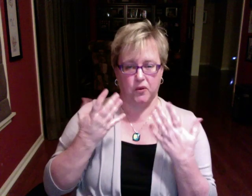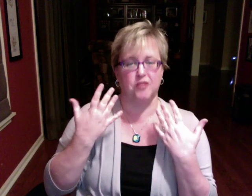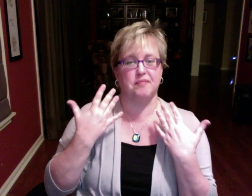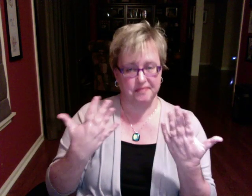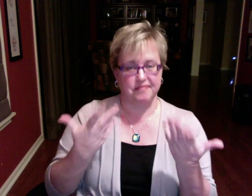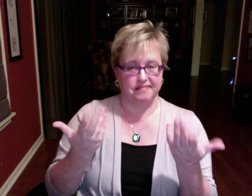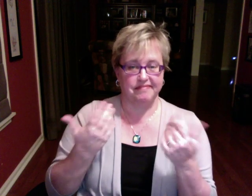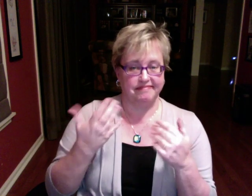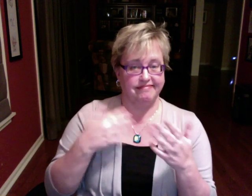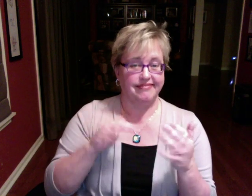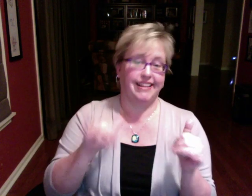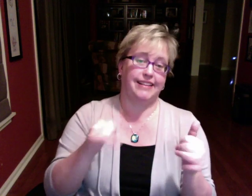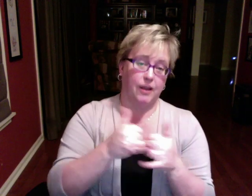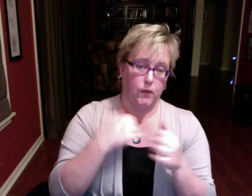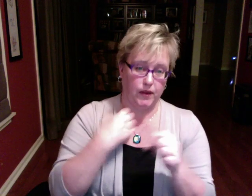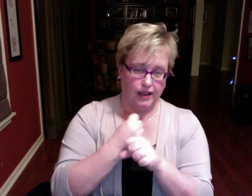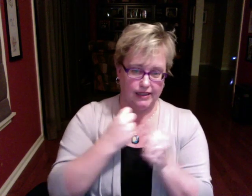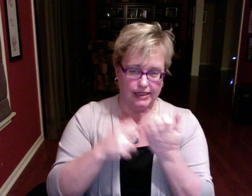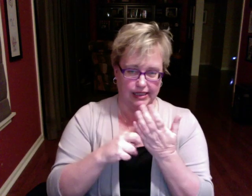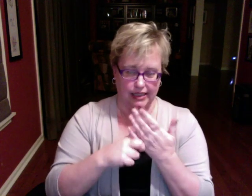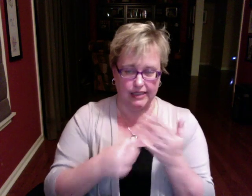So the 4 of us went - that’s how we got tickets.